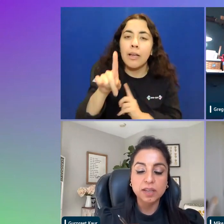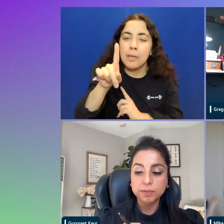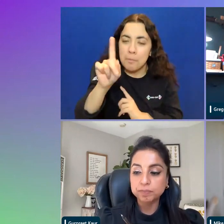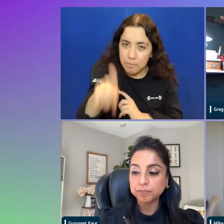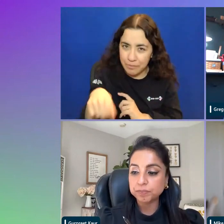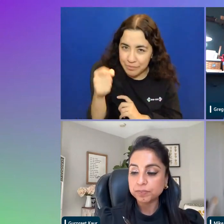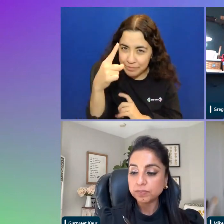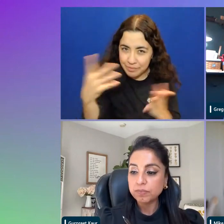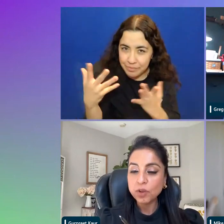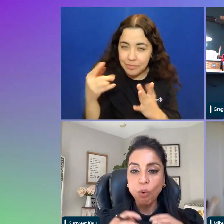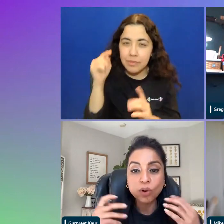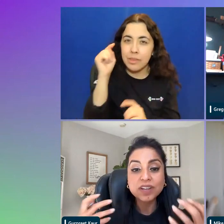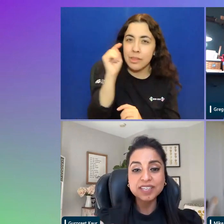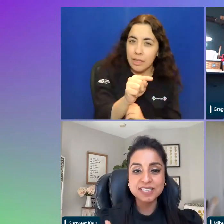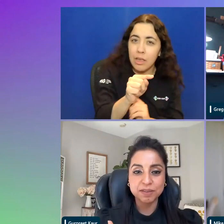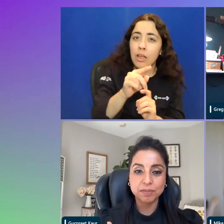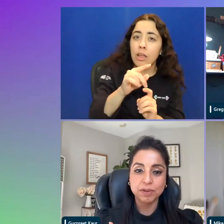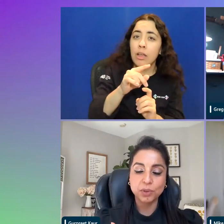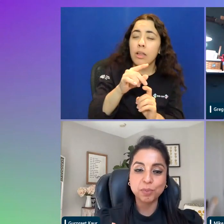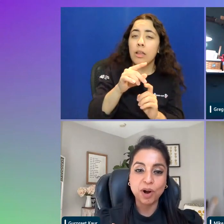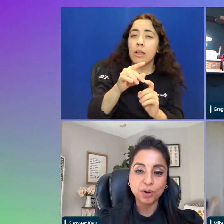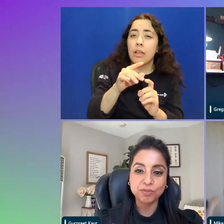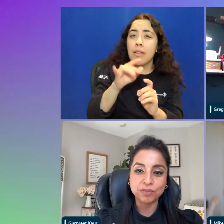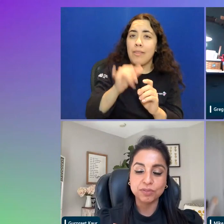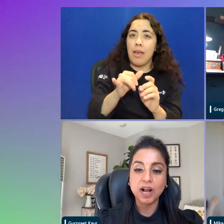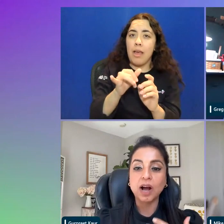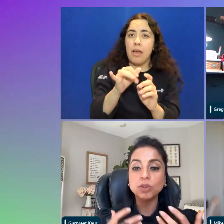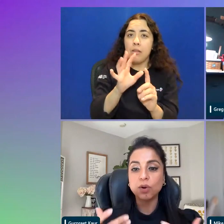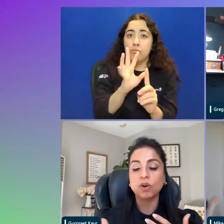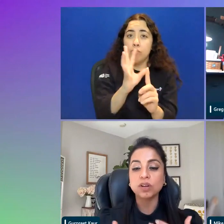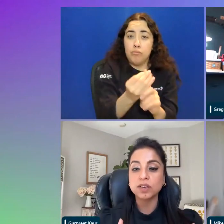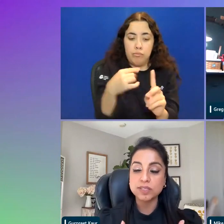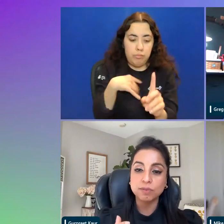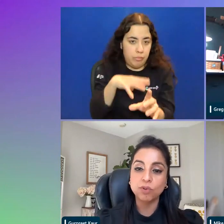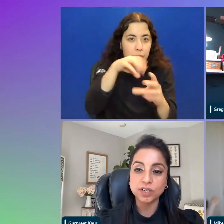organism you're part of, how that organism works. What are